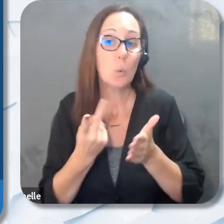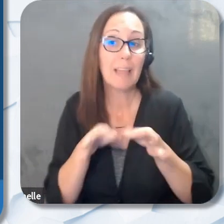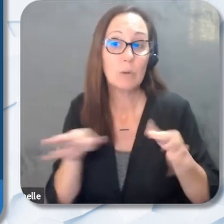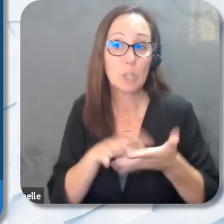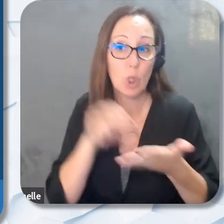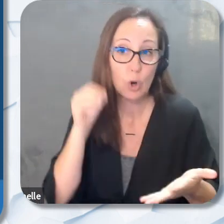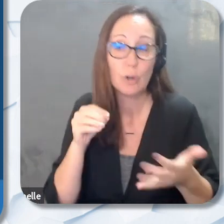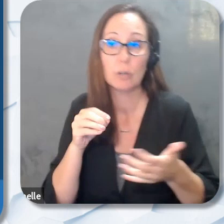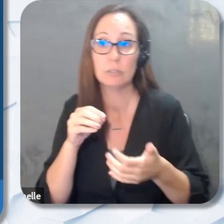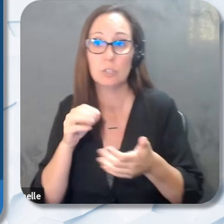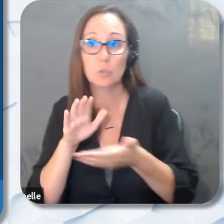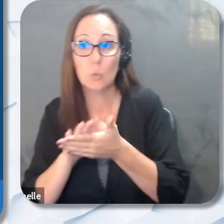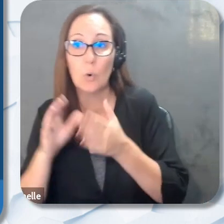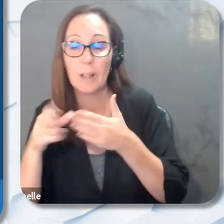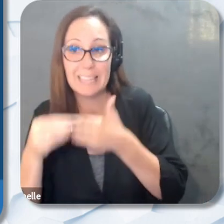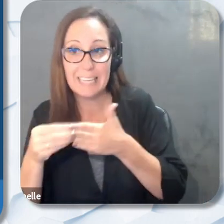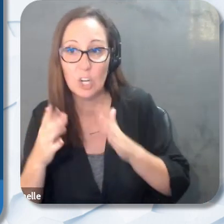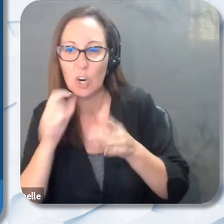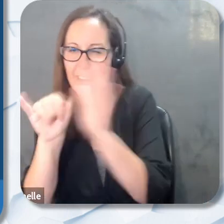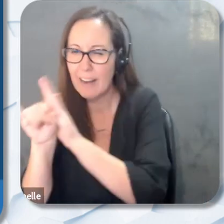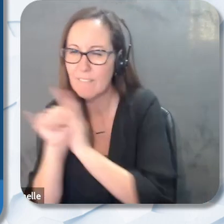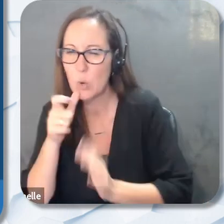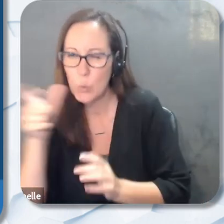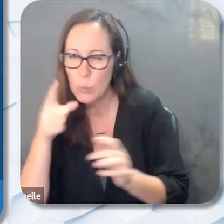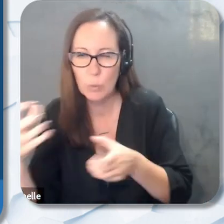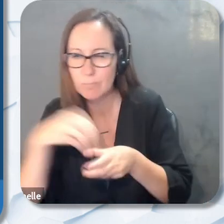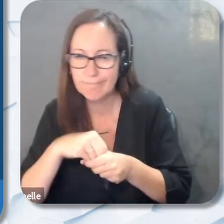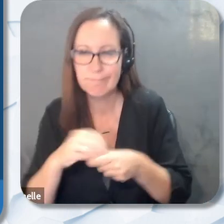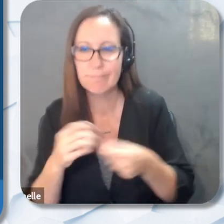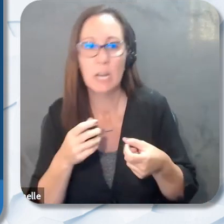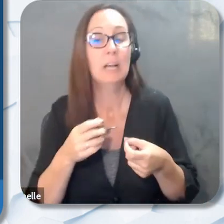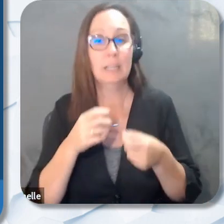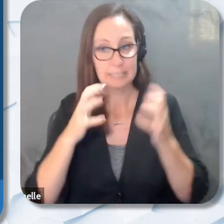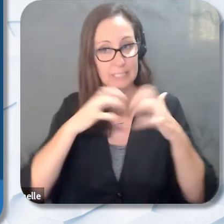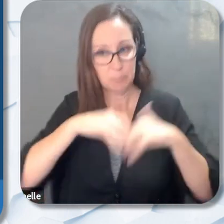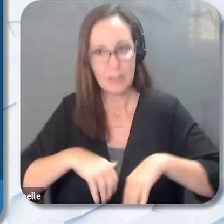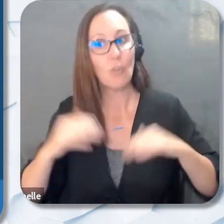school leaders. and acknowledging and actively working to dismantle and equity by ensuring